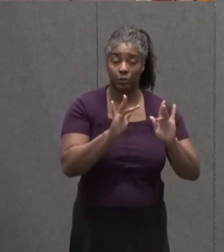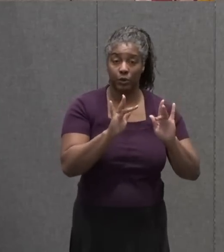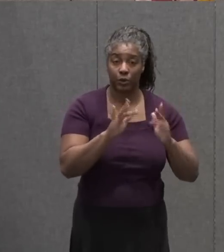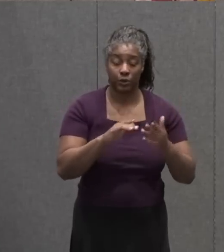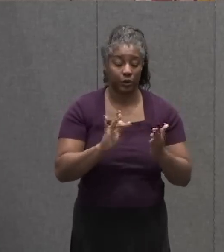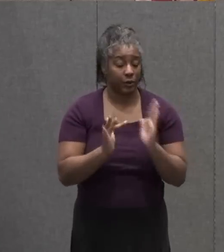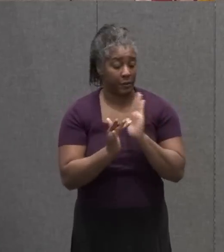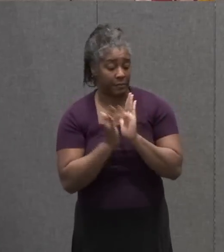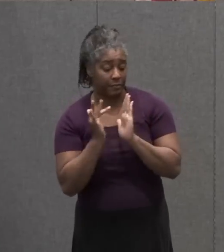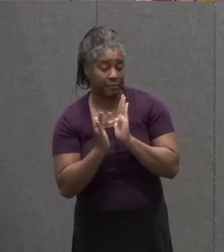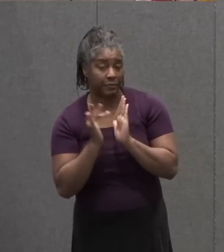happy?